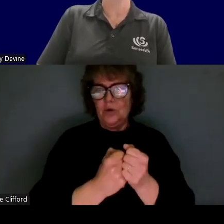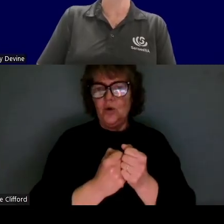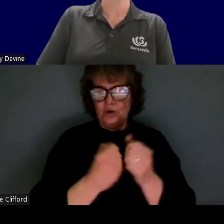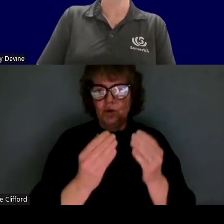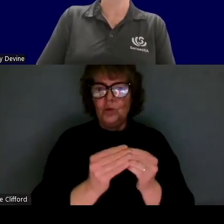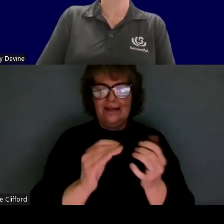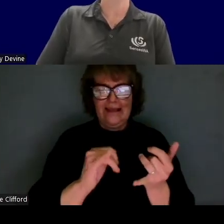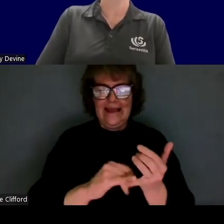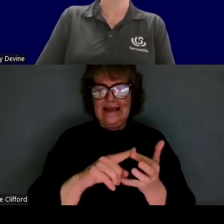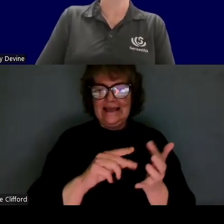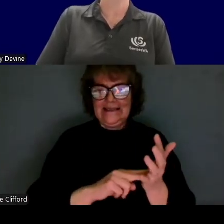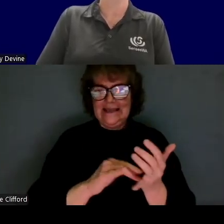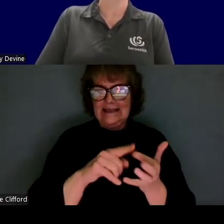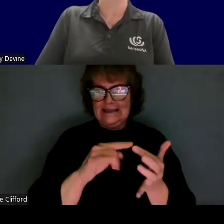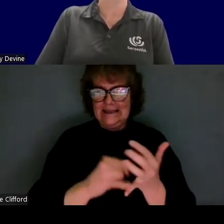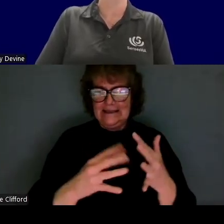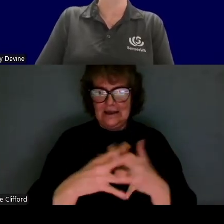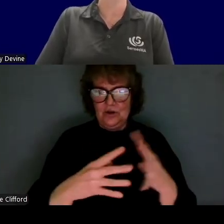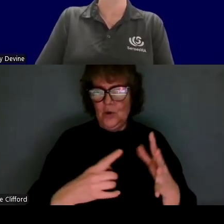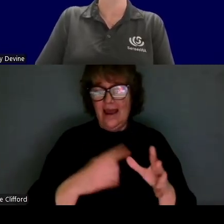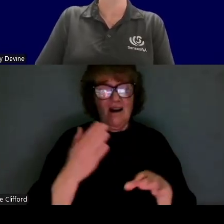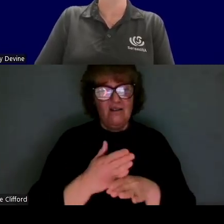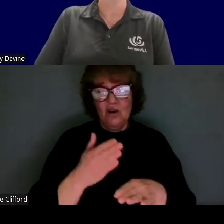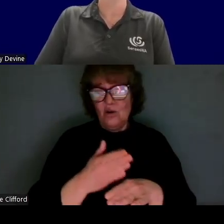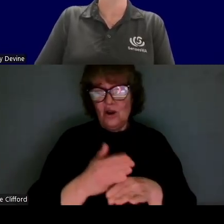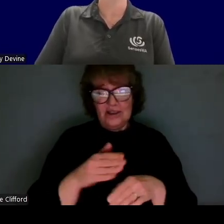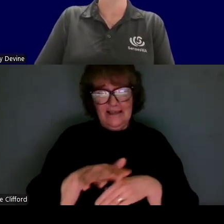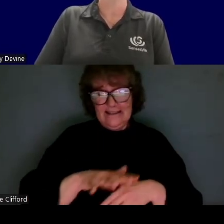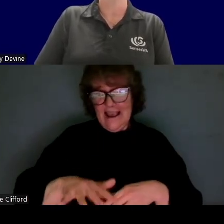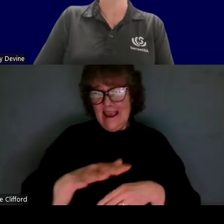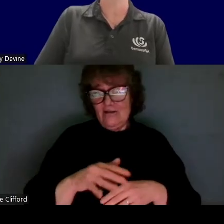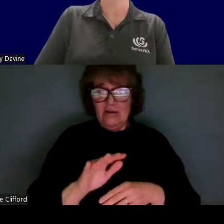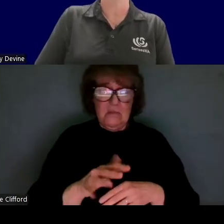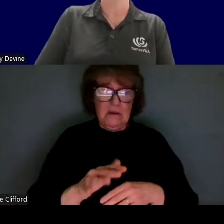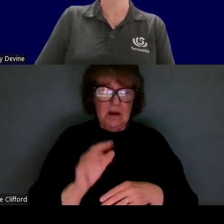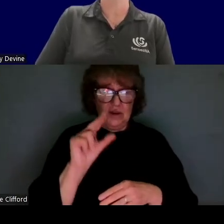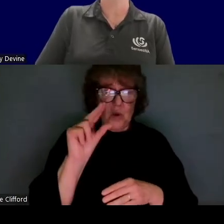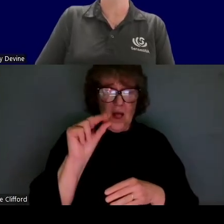have worked in the industry for, approximately, 12 years and I have a great passion for working